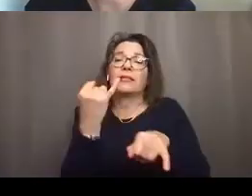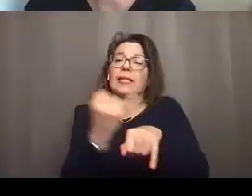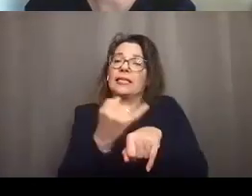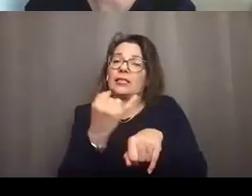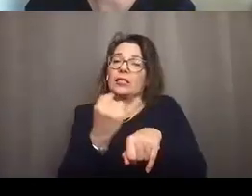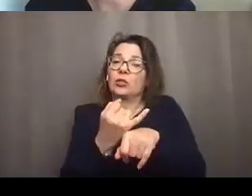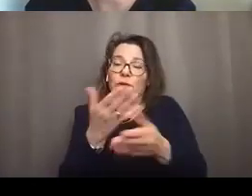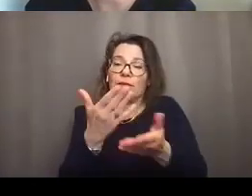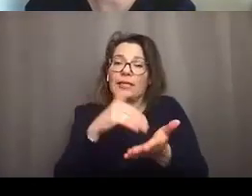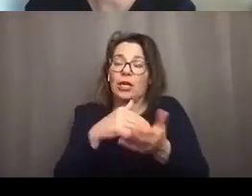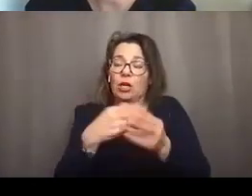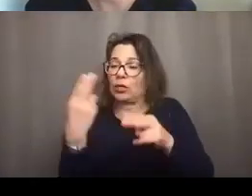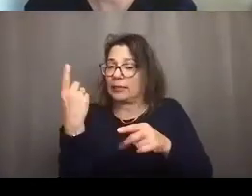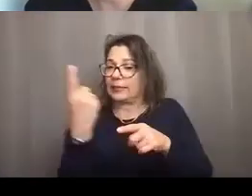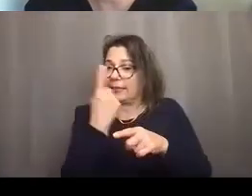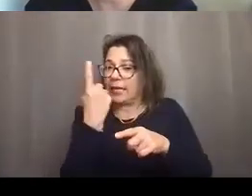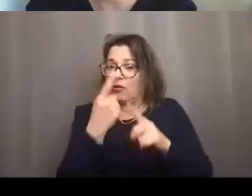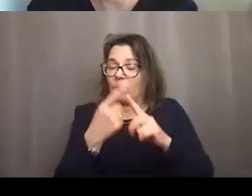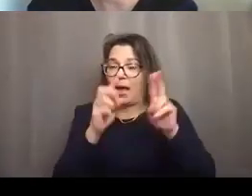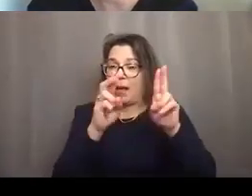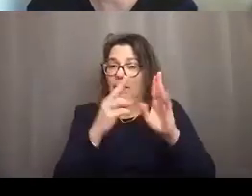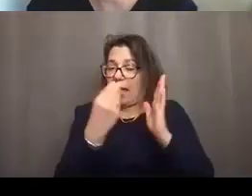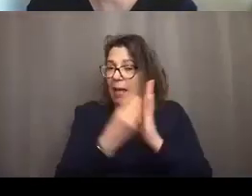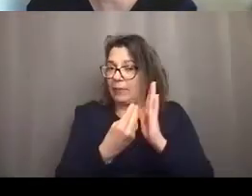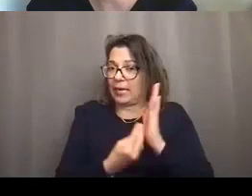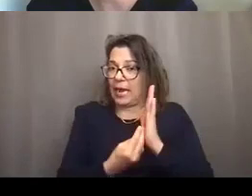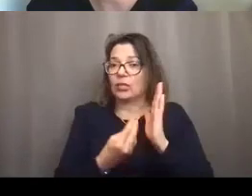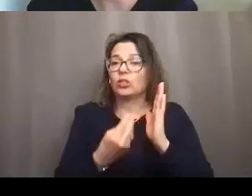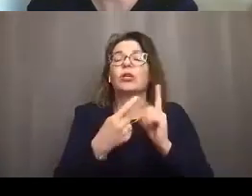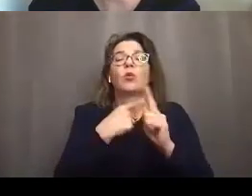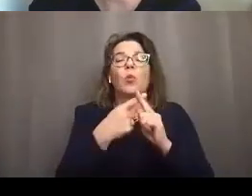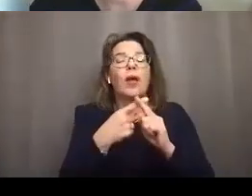considering my application will fund it based on the percentile it received in review?